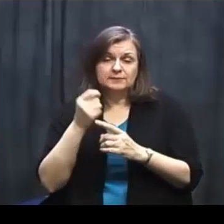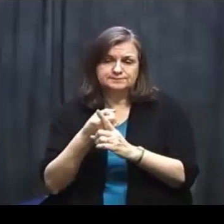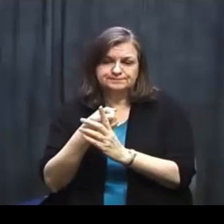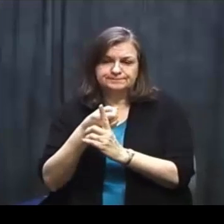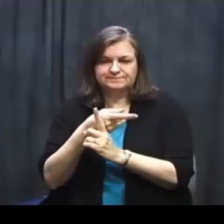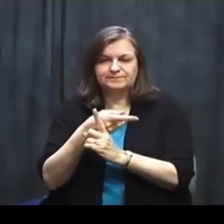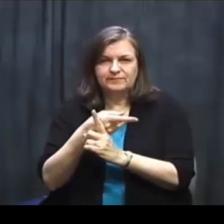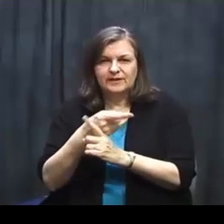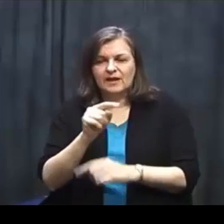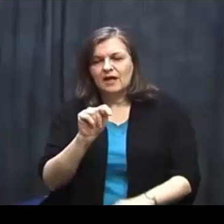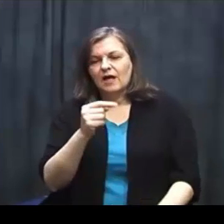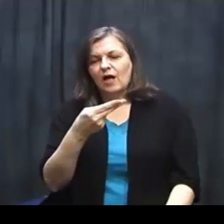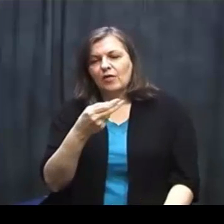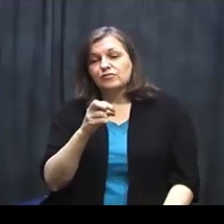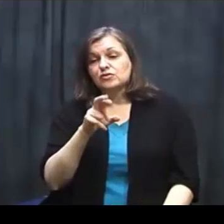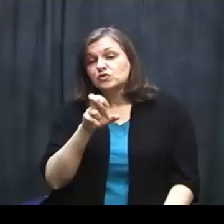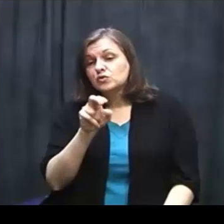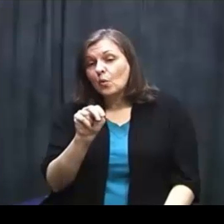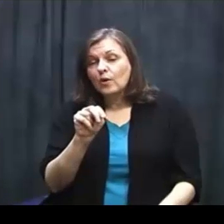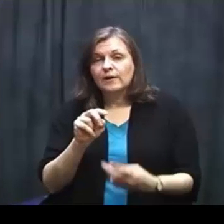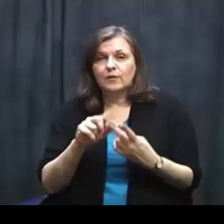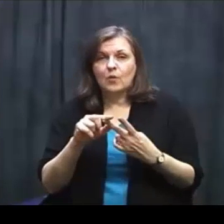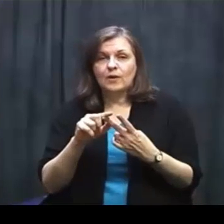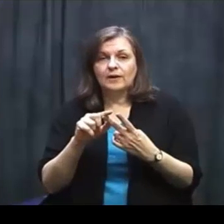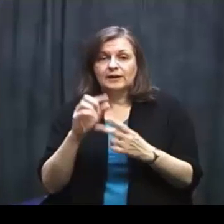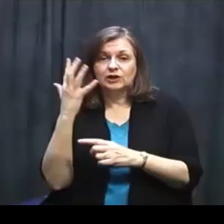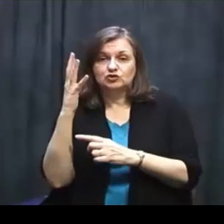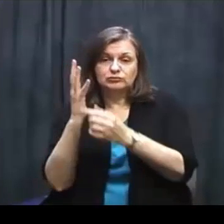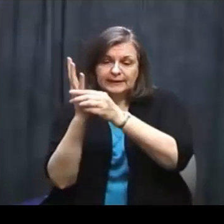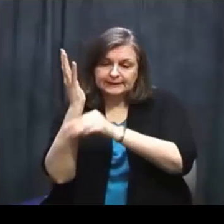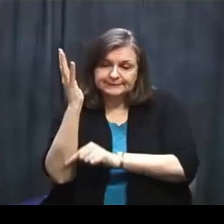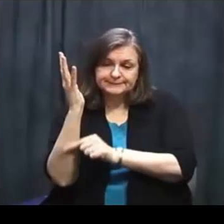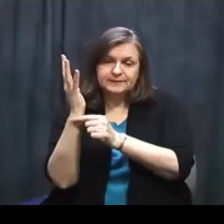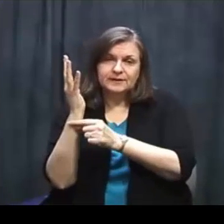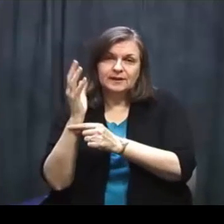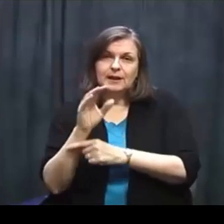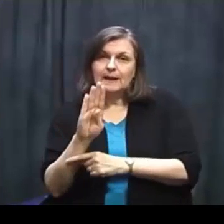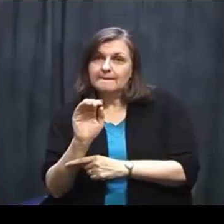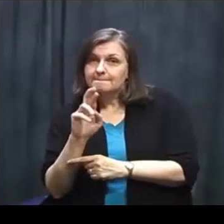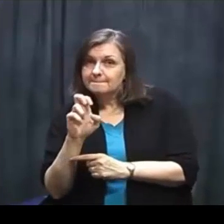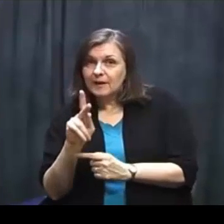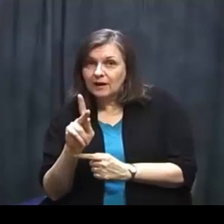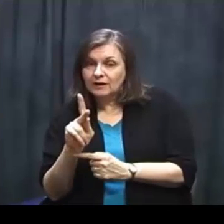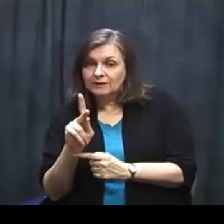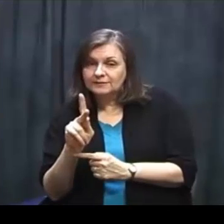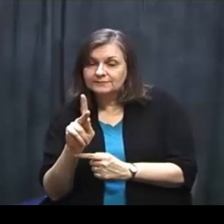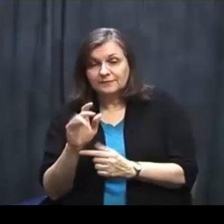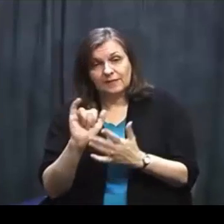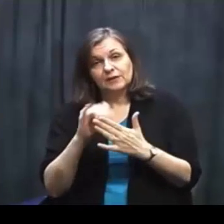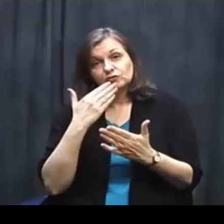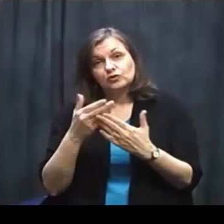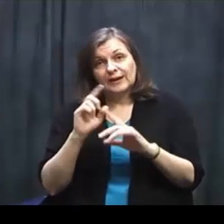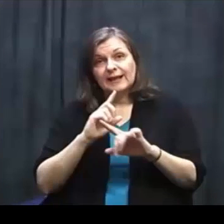or some sort of bark or coating. all of these would be good answers